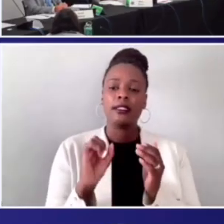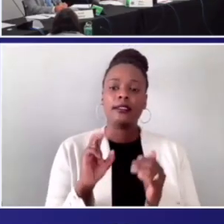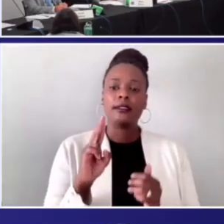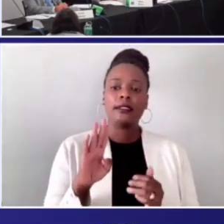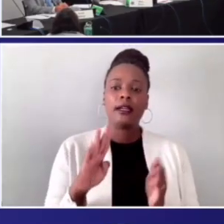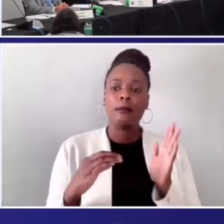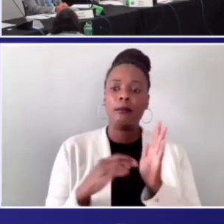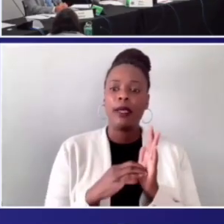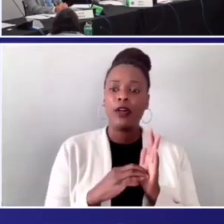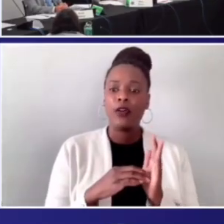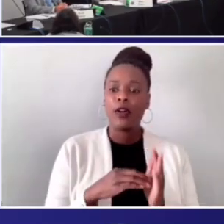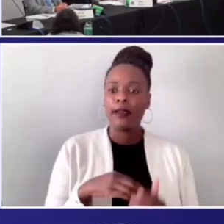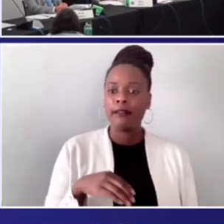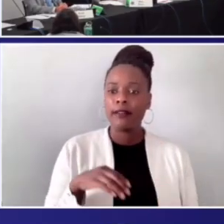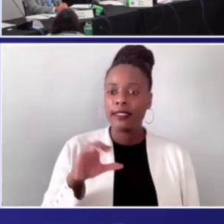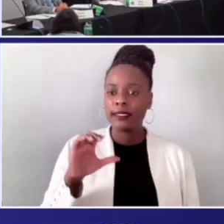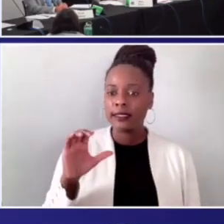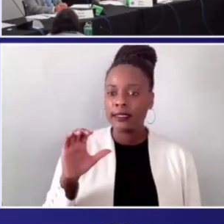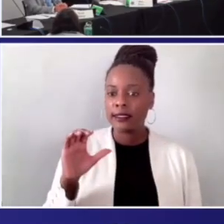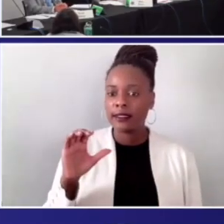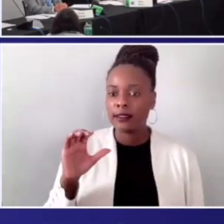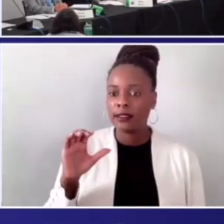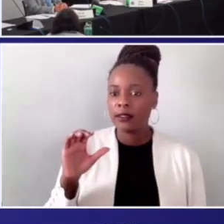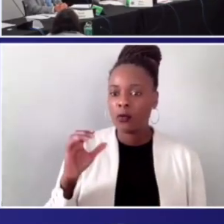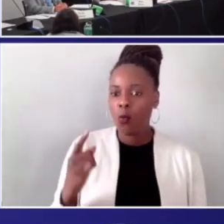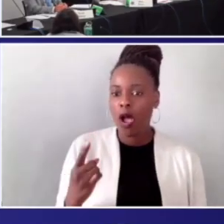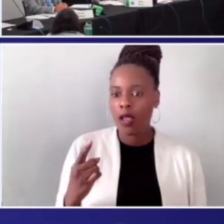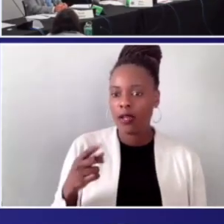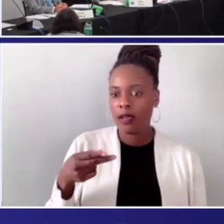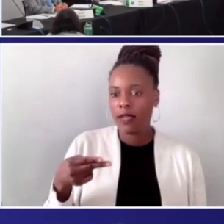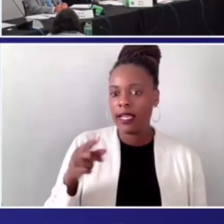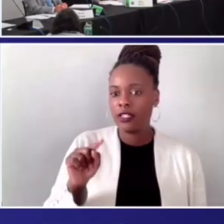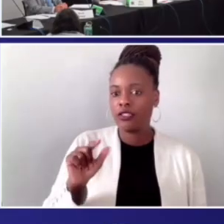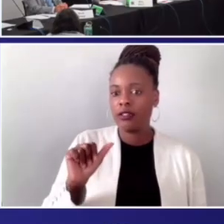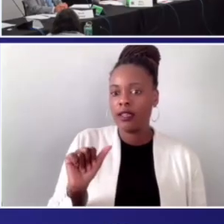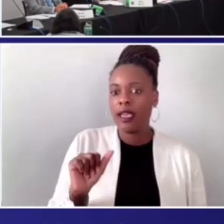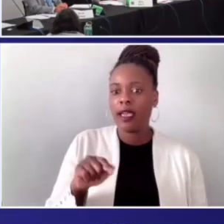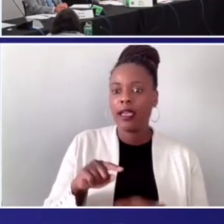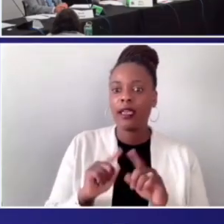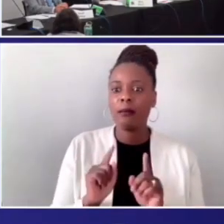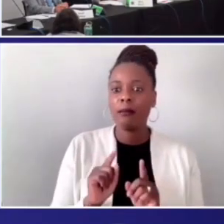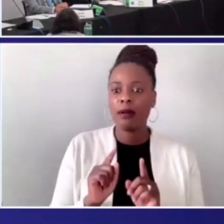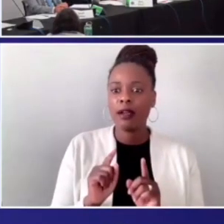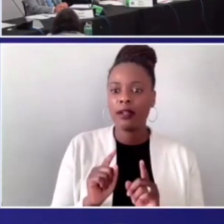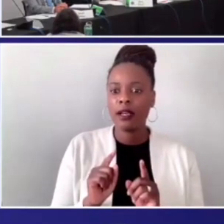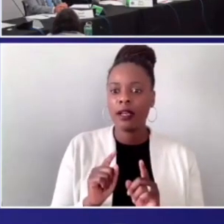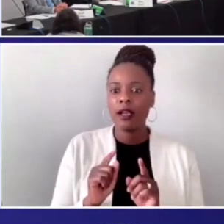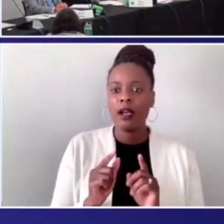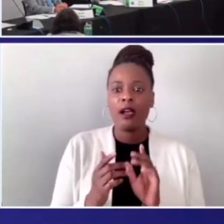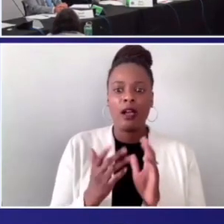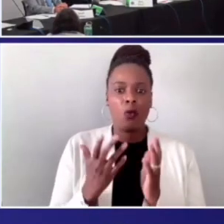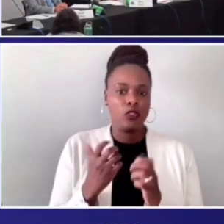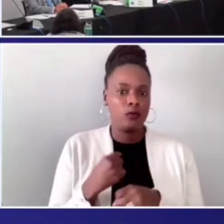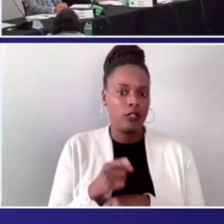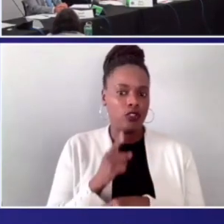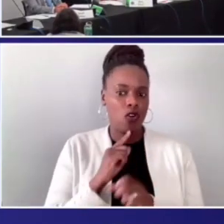operationally -- because that's an Income Contingent Repayment section, that nothing's changing there,